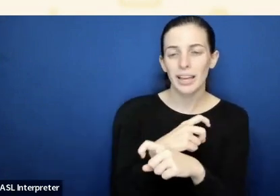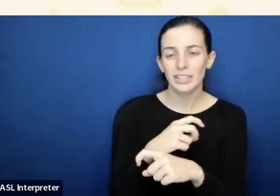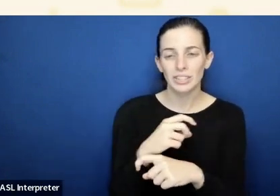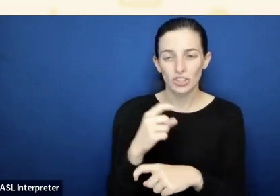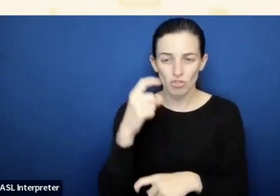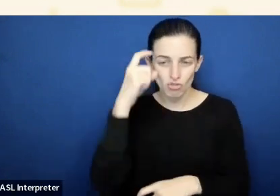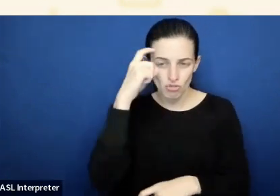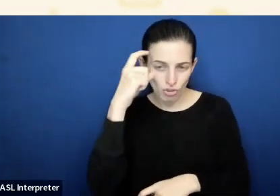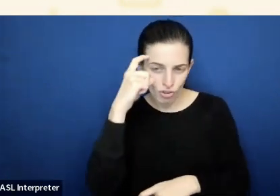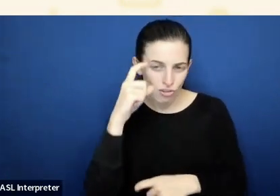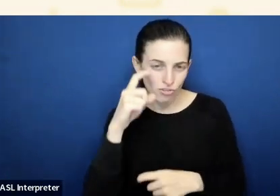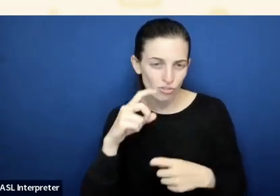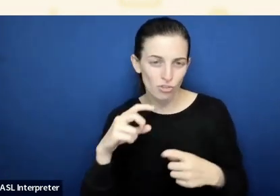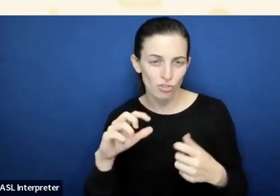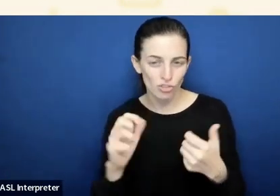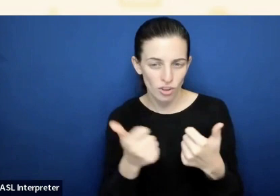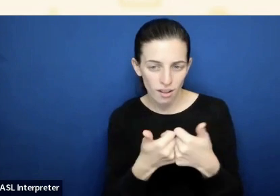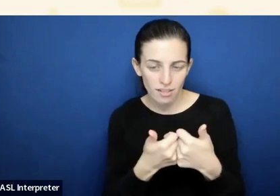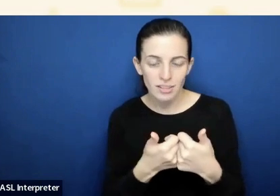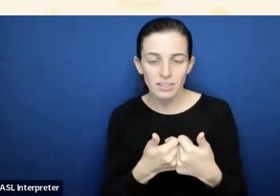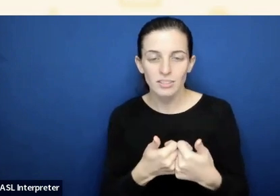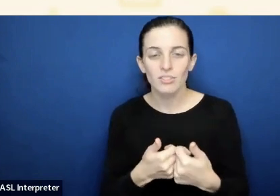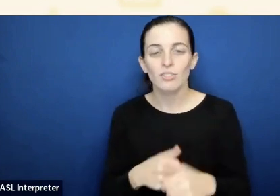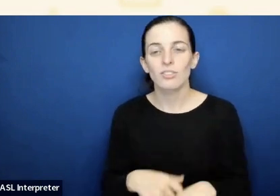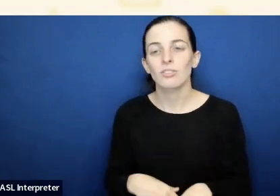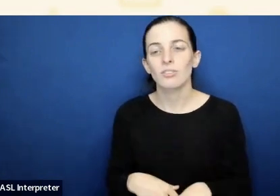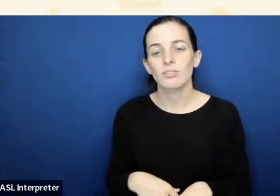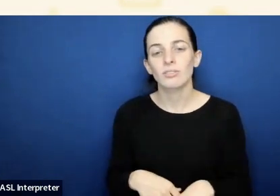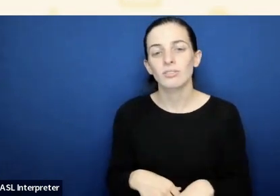And like also having autoimmune diseases,